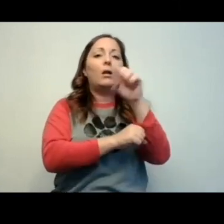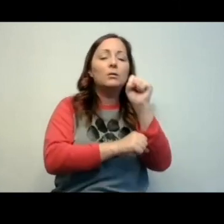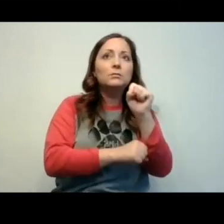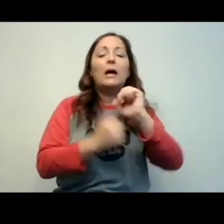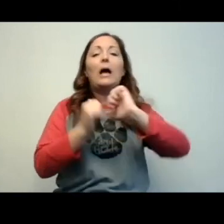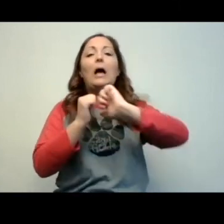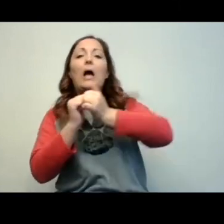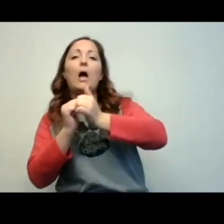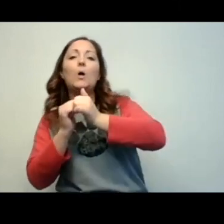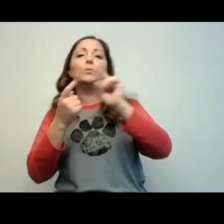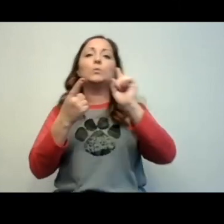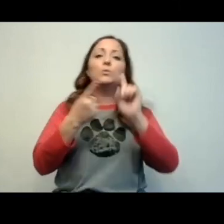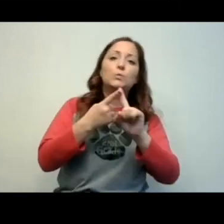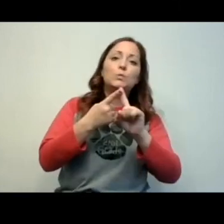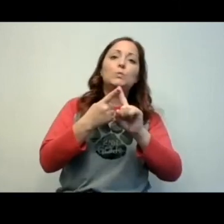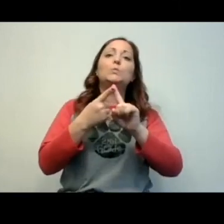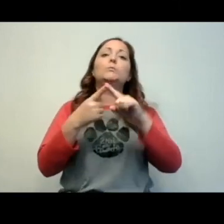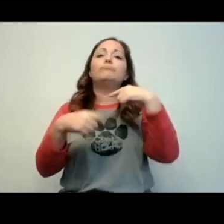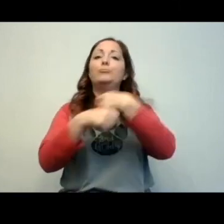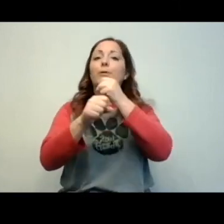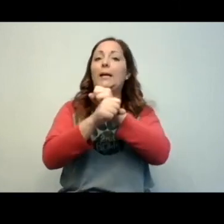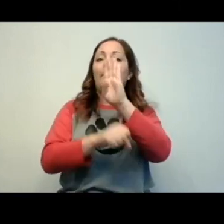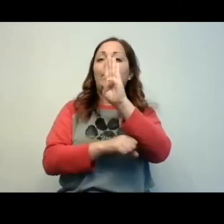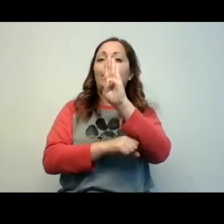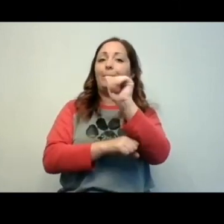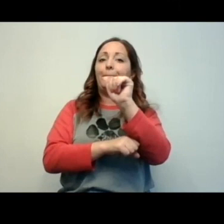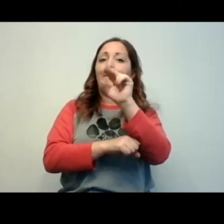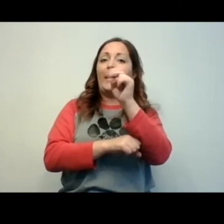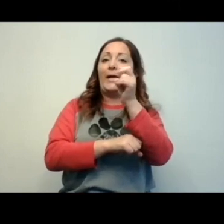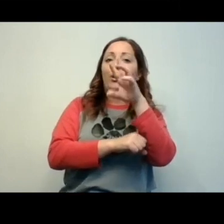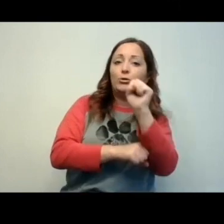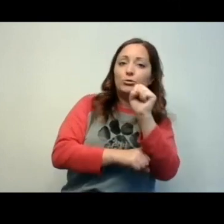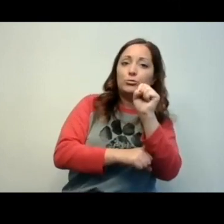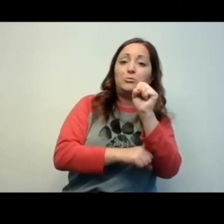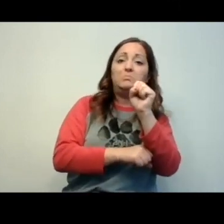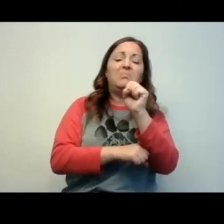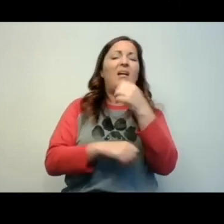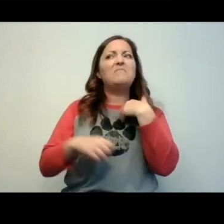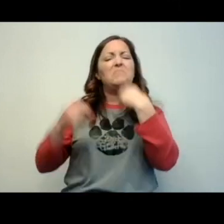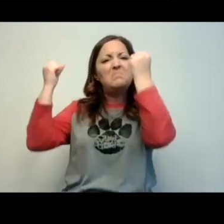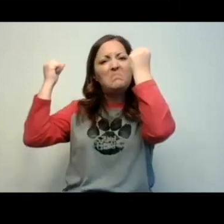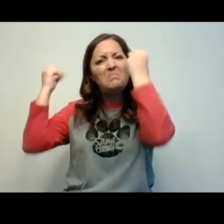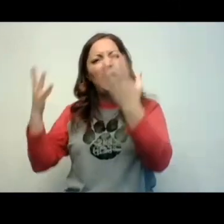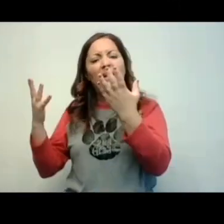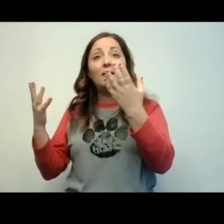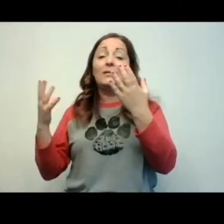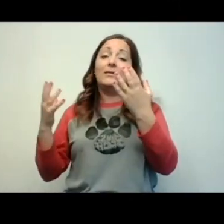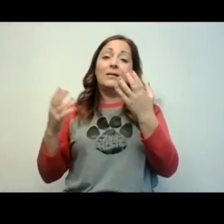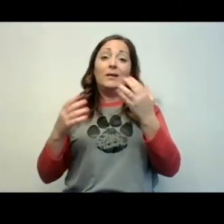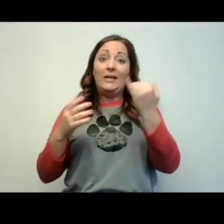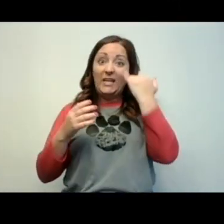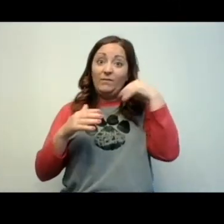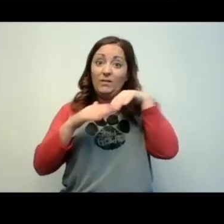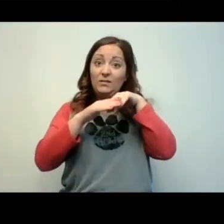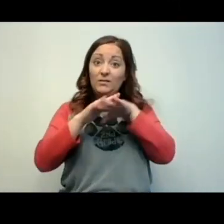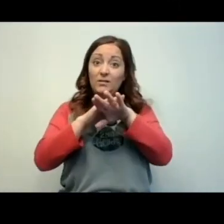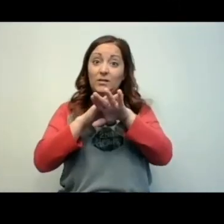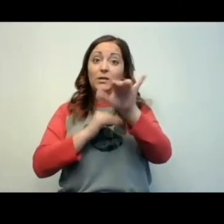how to make the best of channels and other features in Teams like banners.